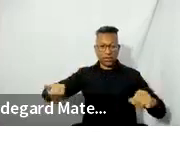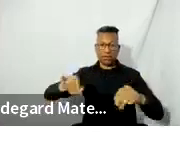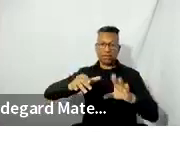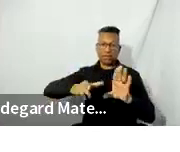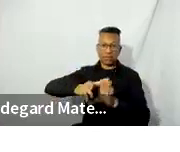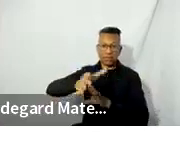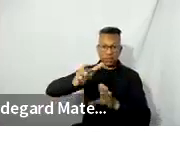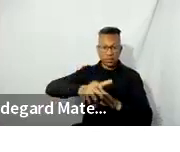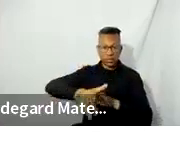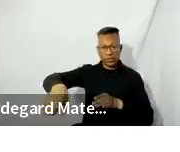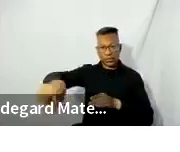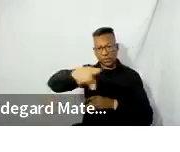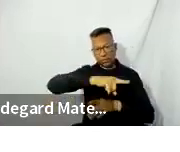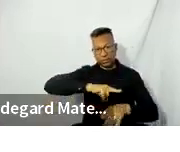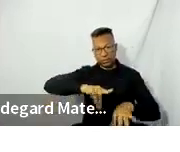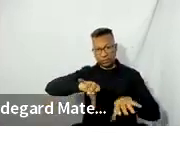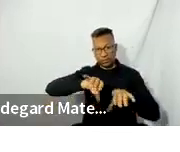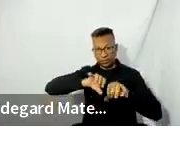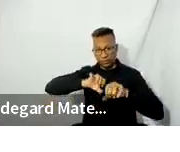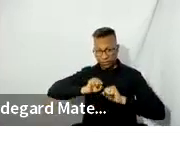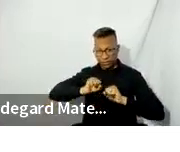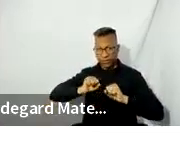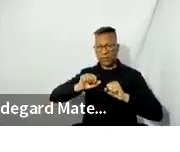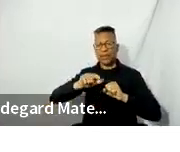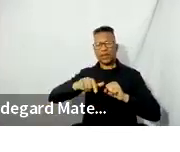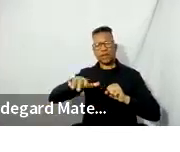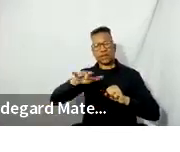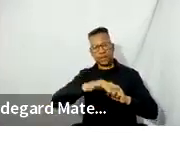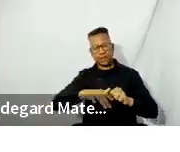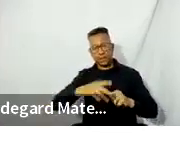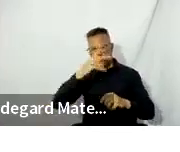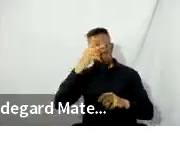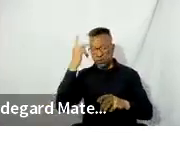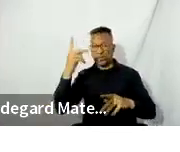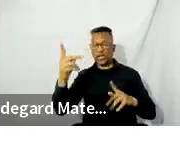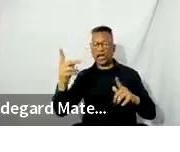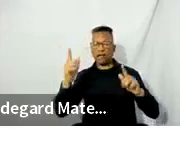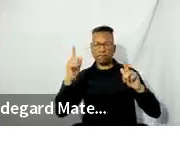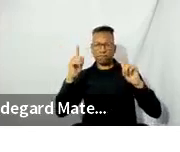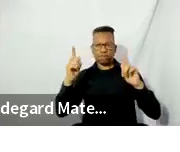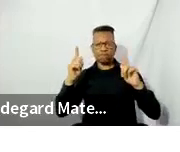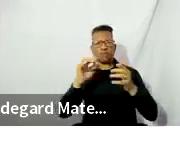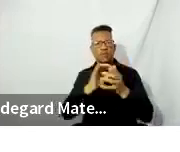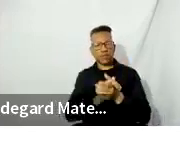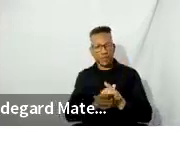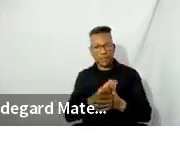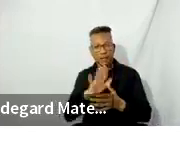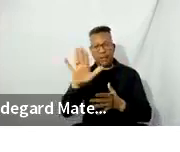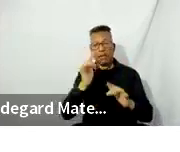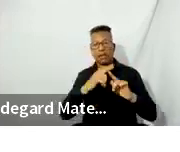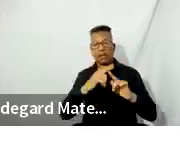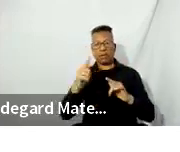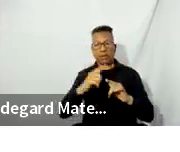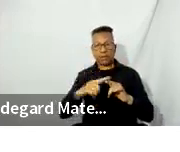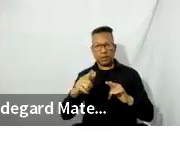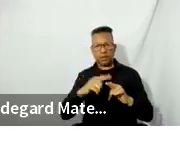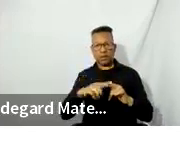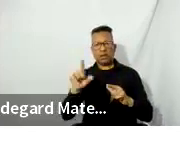stamps stance But I I But I I I think that the the the the problems with this,